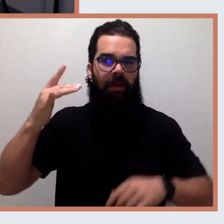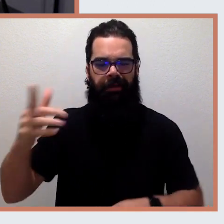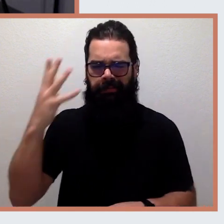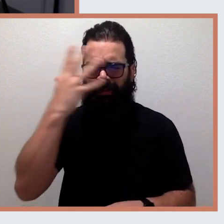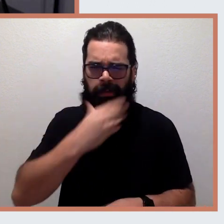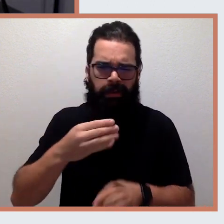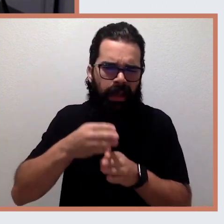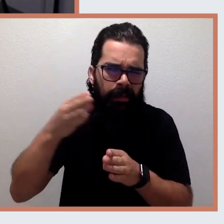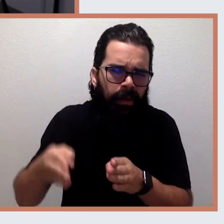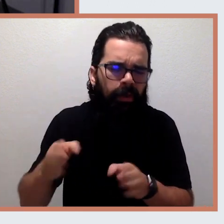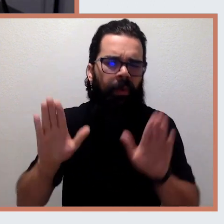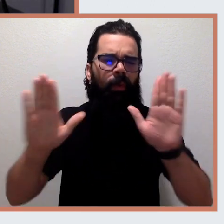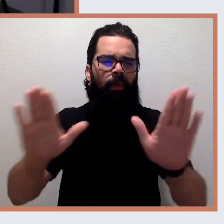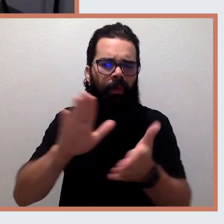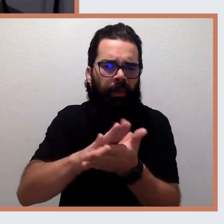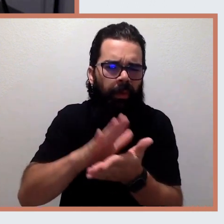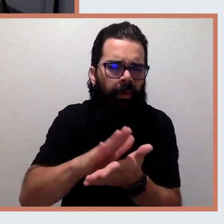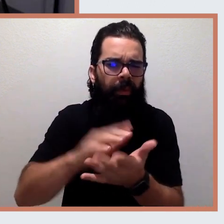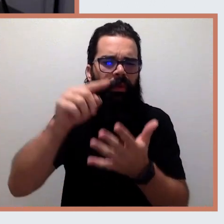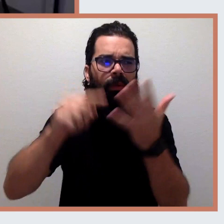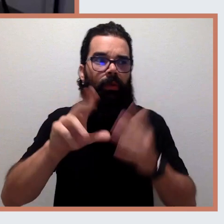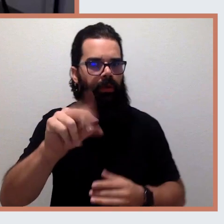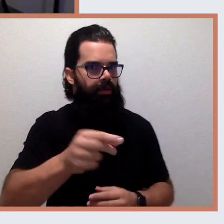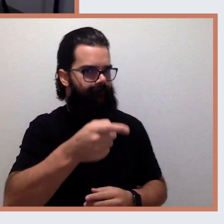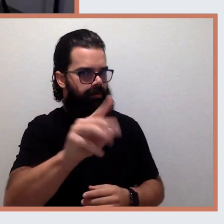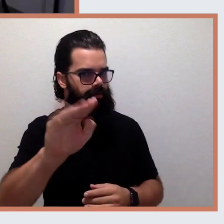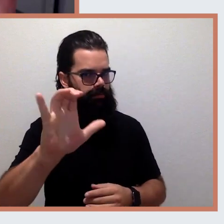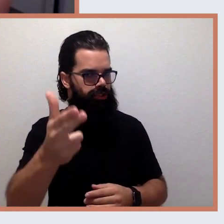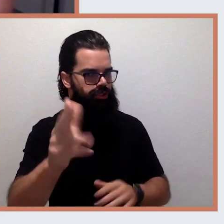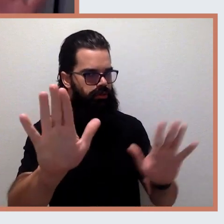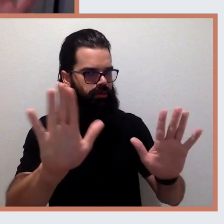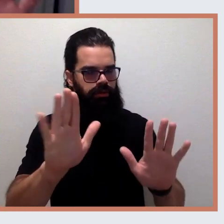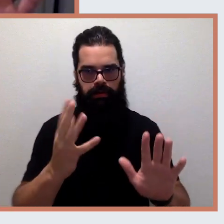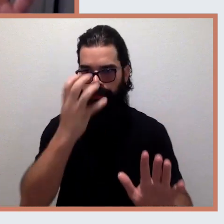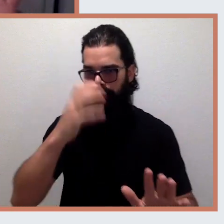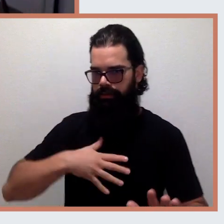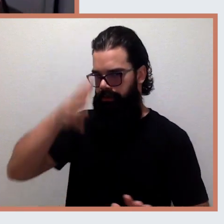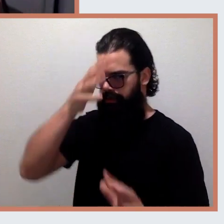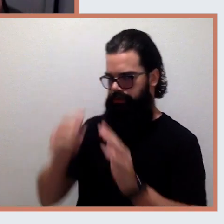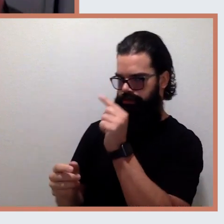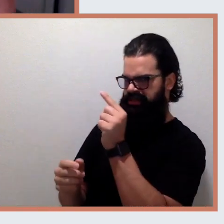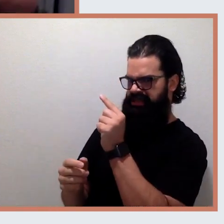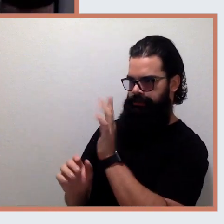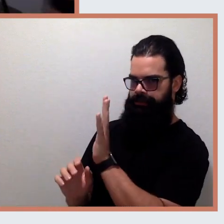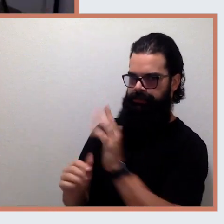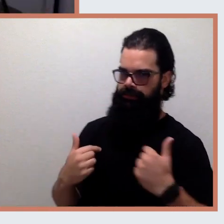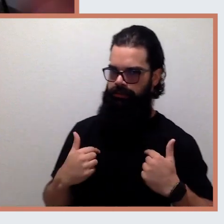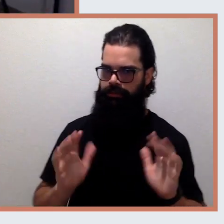beautiful neighborhoods, everything. No offense to anyone in Michigan, this is Pop's choice, so don't get mad at me. This is also a long time ago.